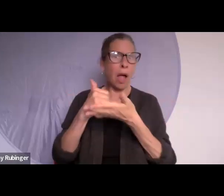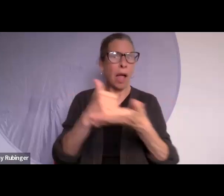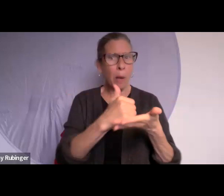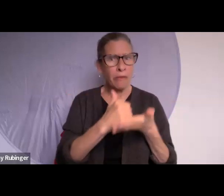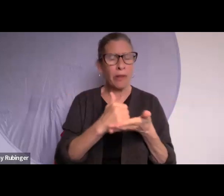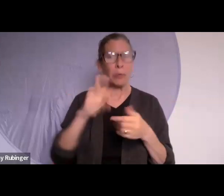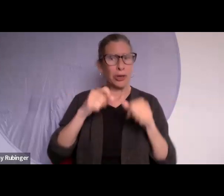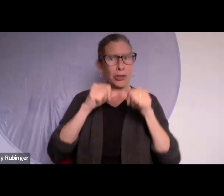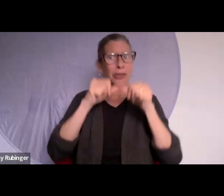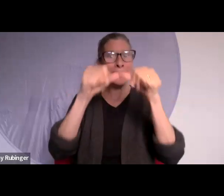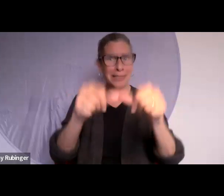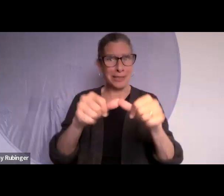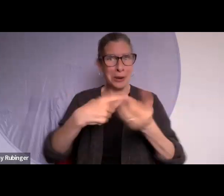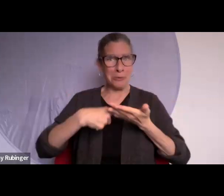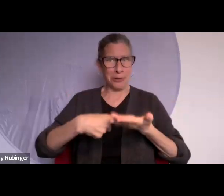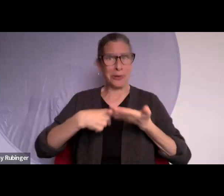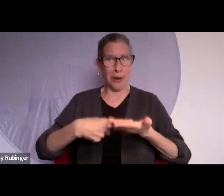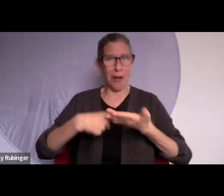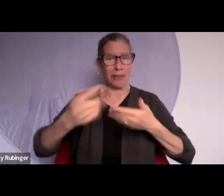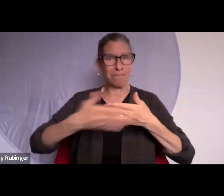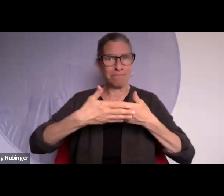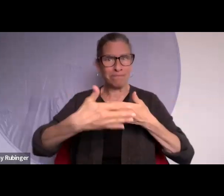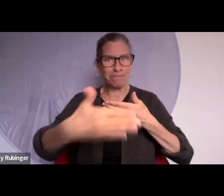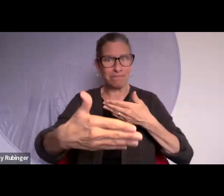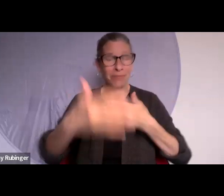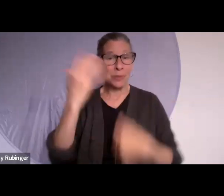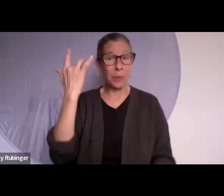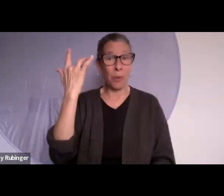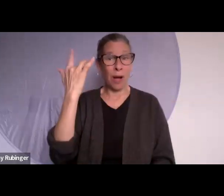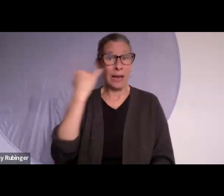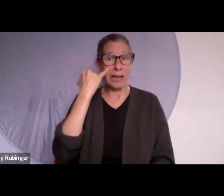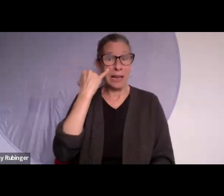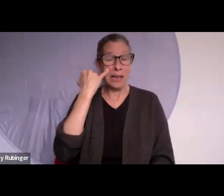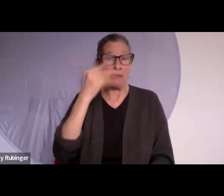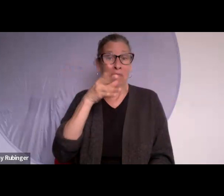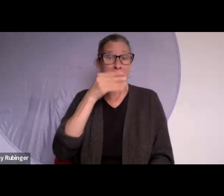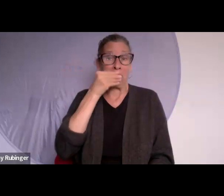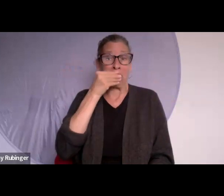move forward. Because if we don't talk about how we can use